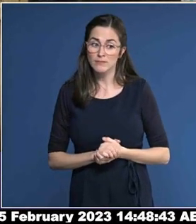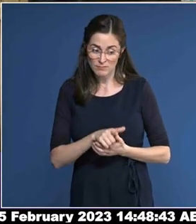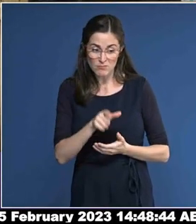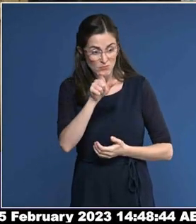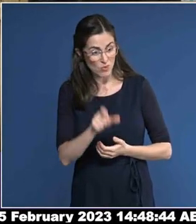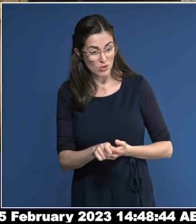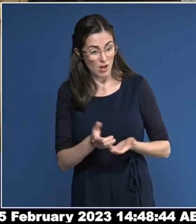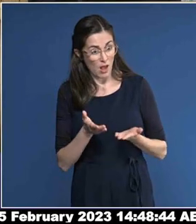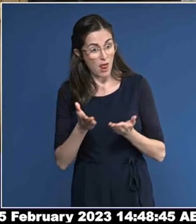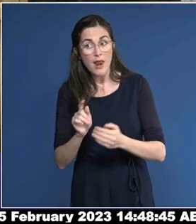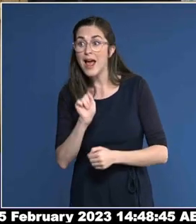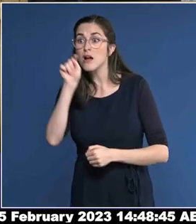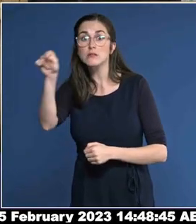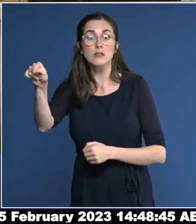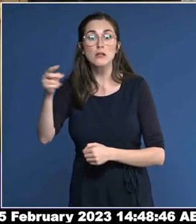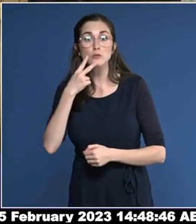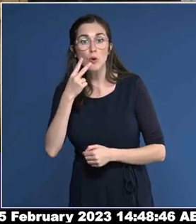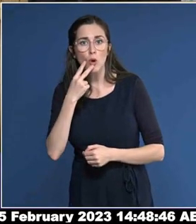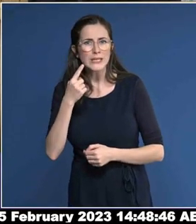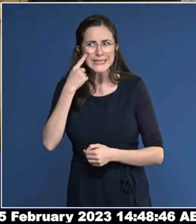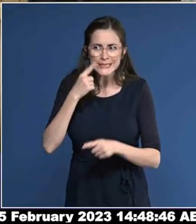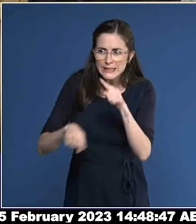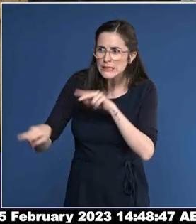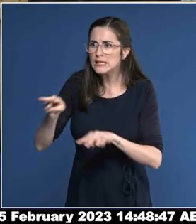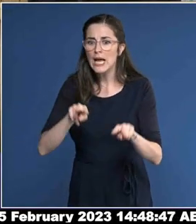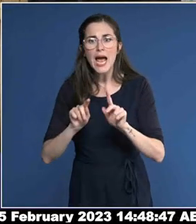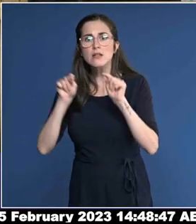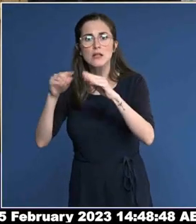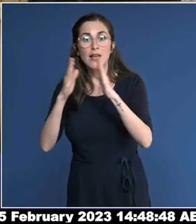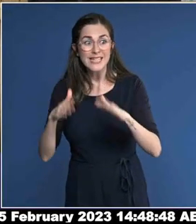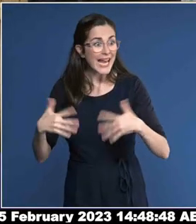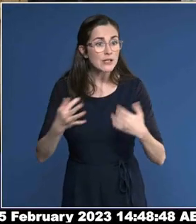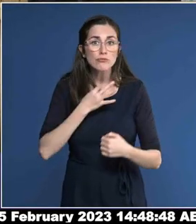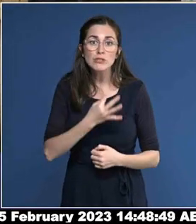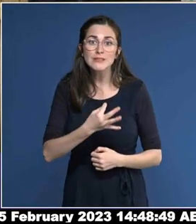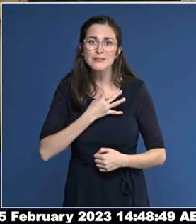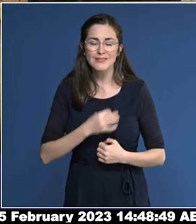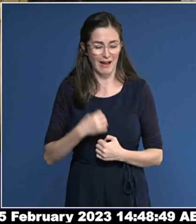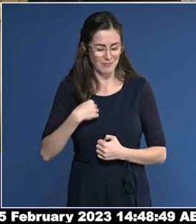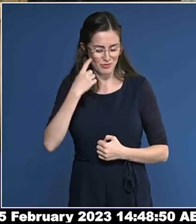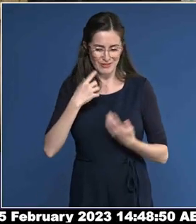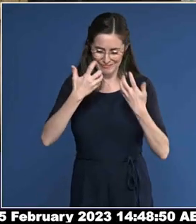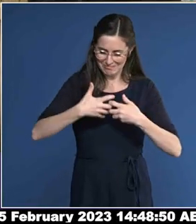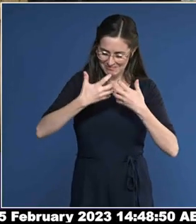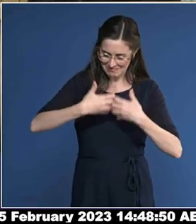outside. One - I mean, I'm thinking through myself in terms of the person.